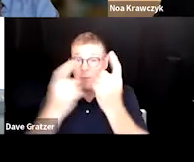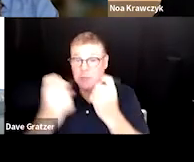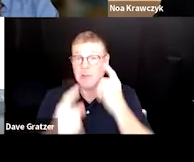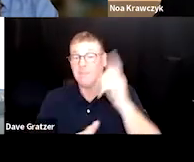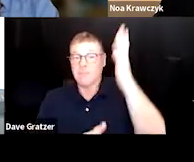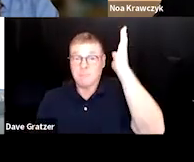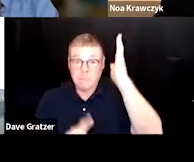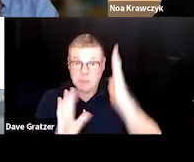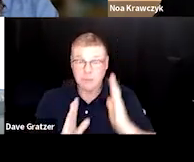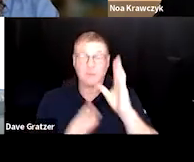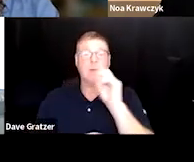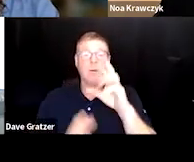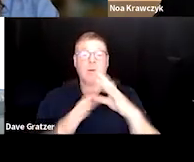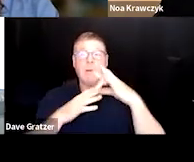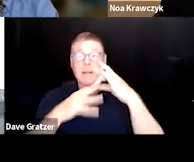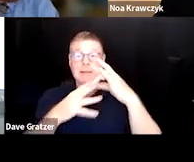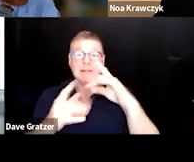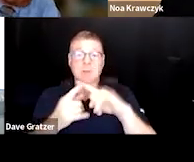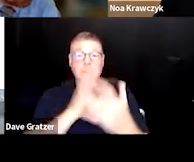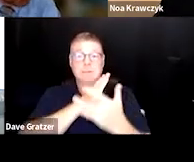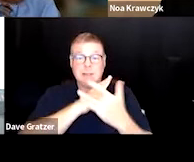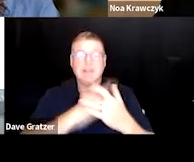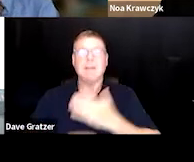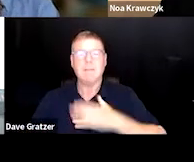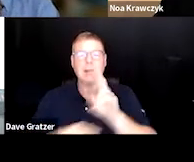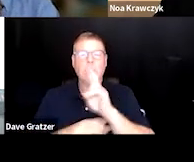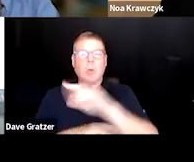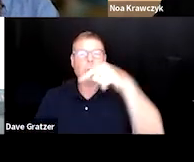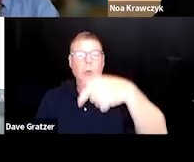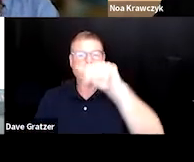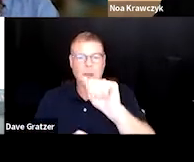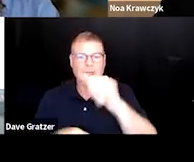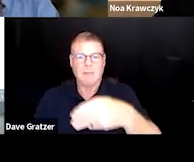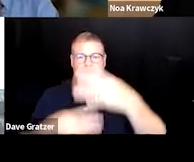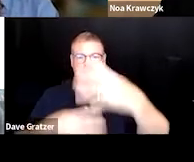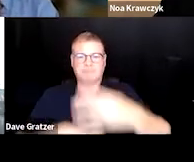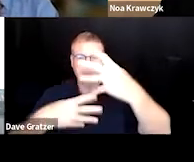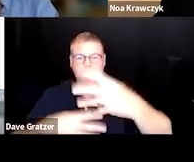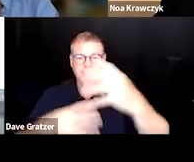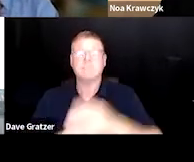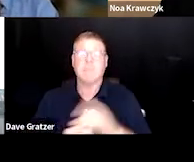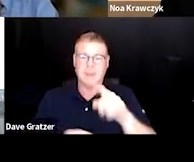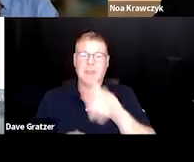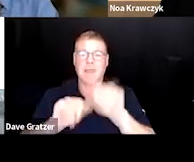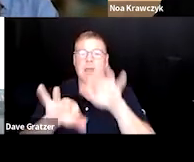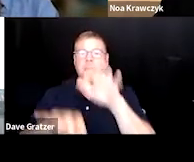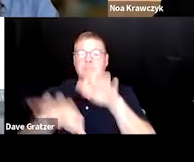or relating to the technology, please use the Q&A pod at the bottom of your screen to enter your questions.